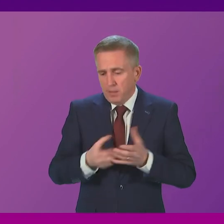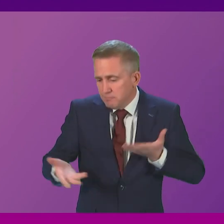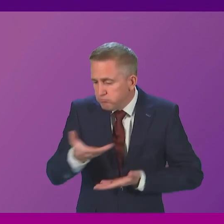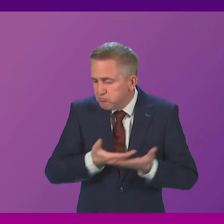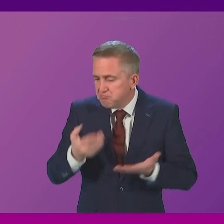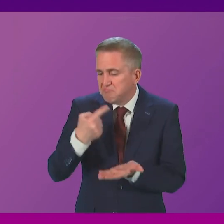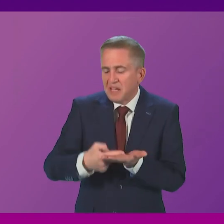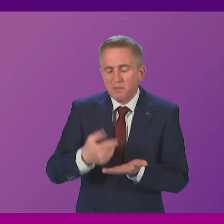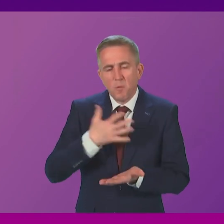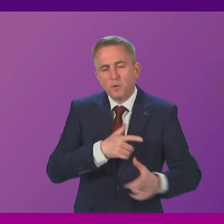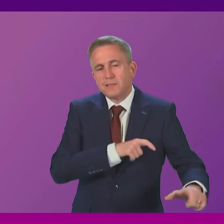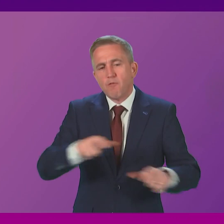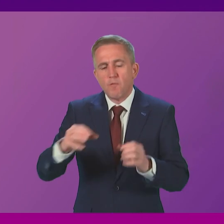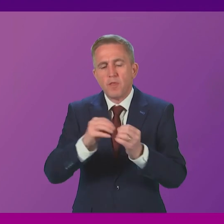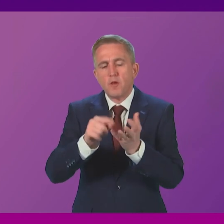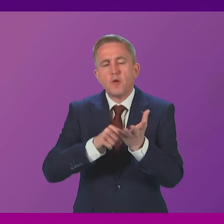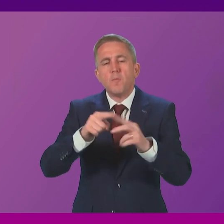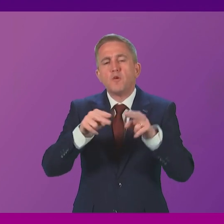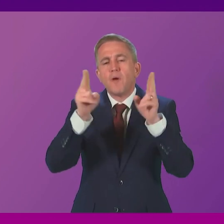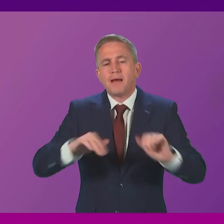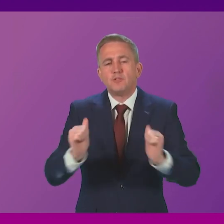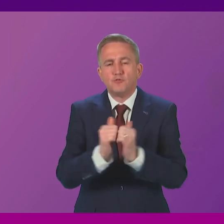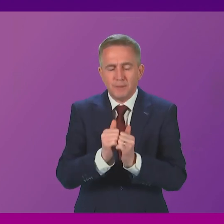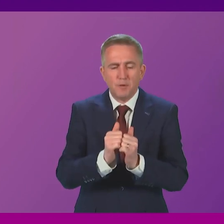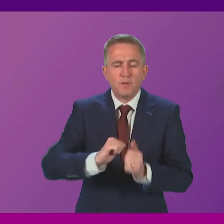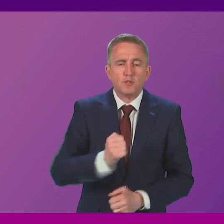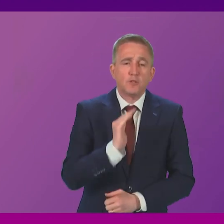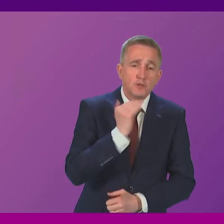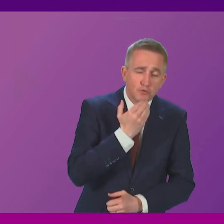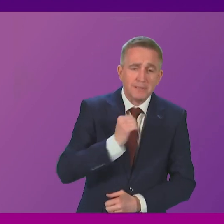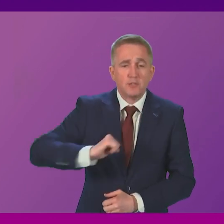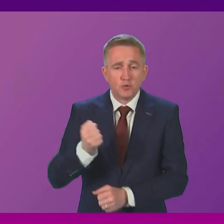Bute house agreement between the Scottish Greens and the Scottish Government.